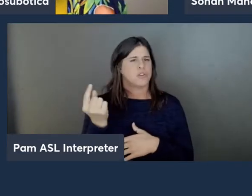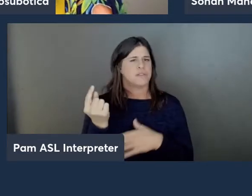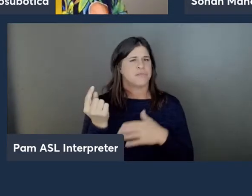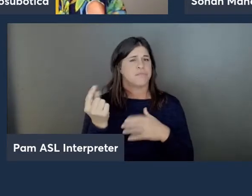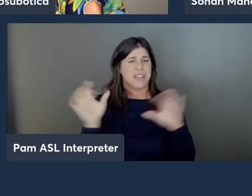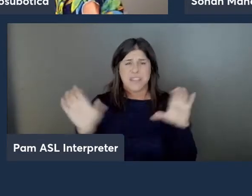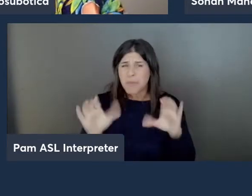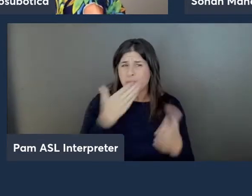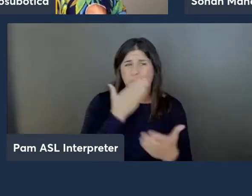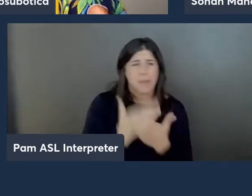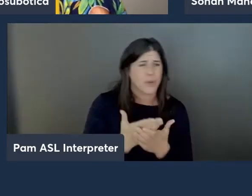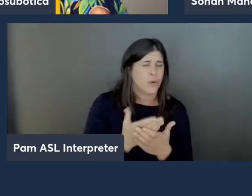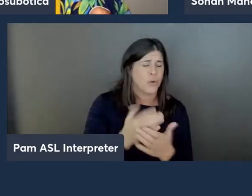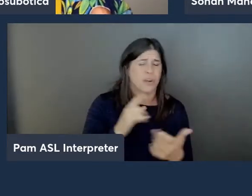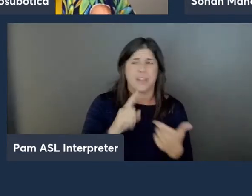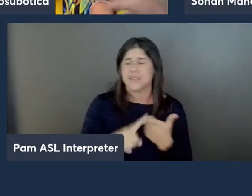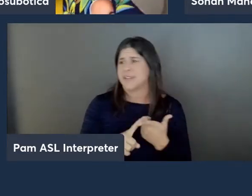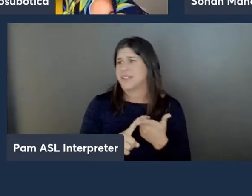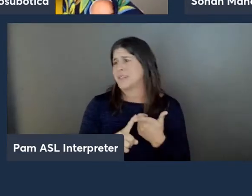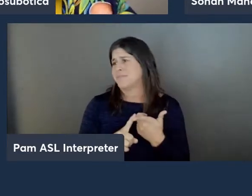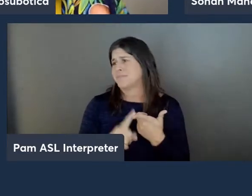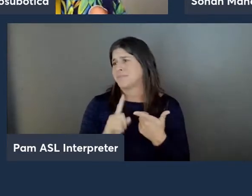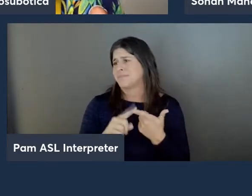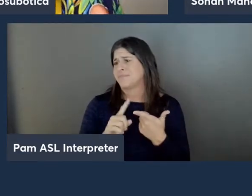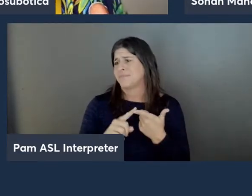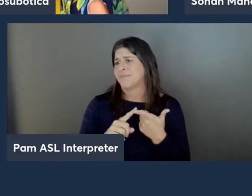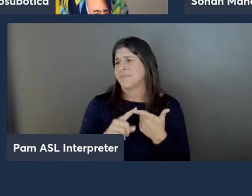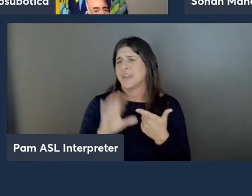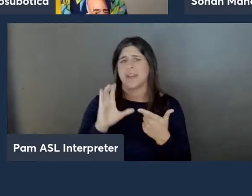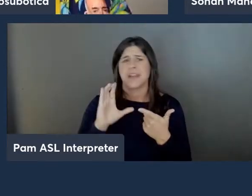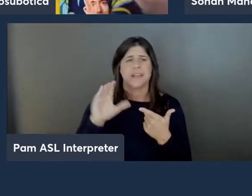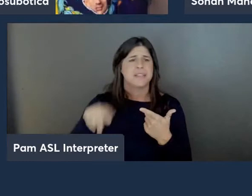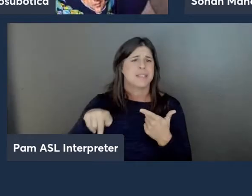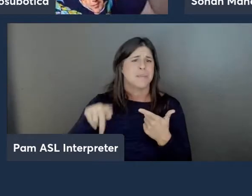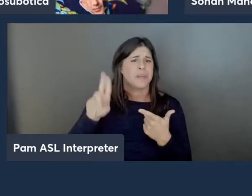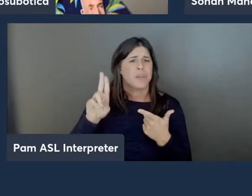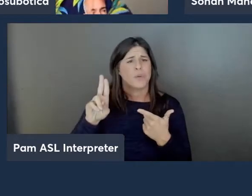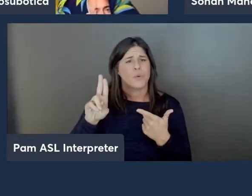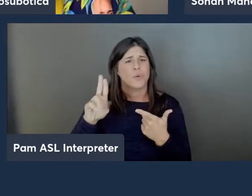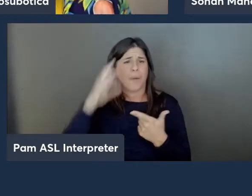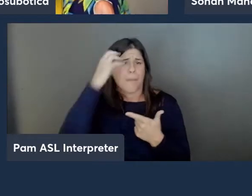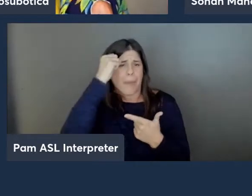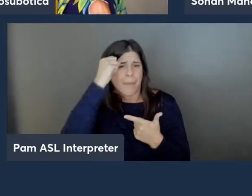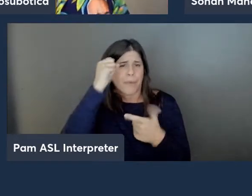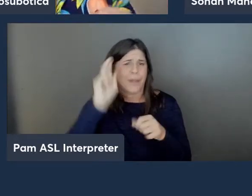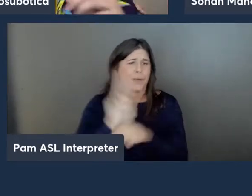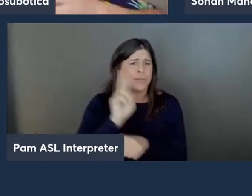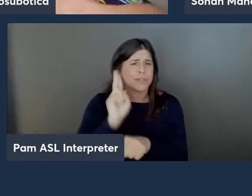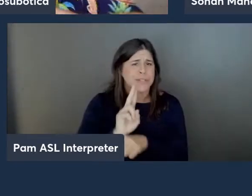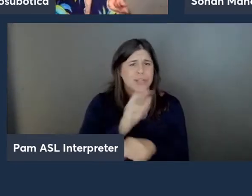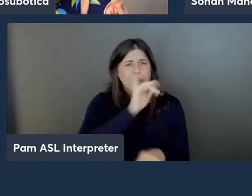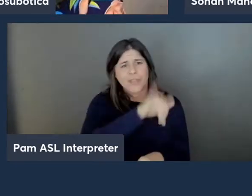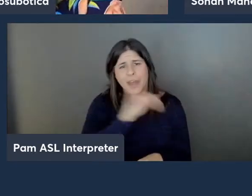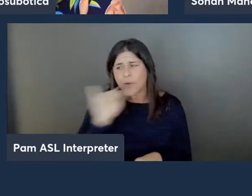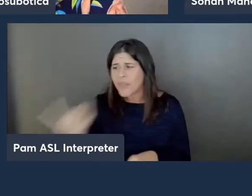Is the CPU utilization, memory utilization this or that? It is also is it actually doing something